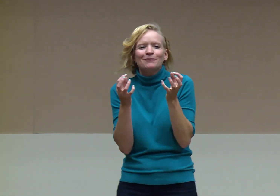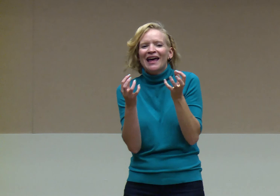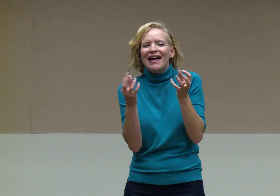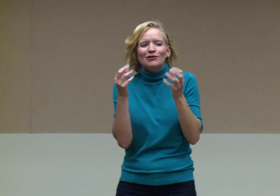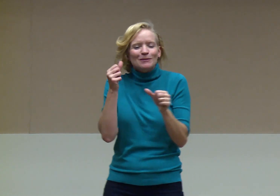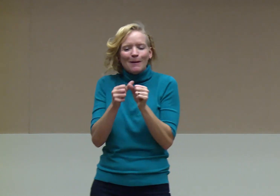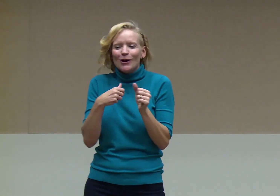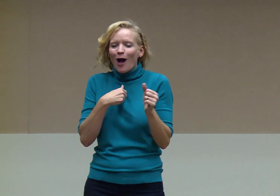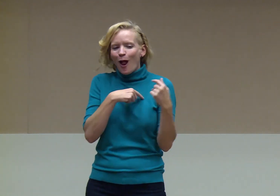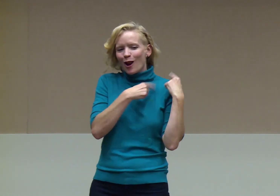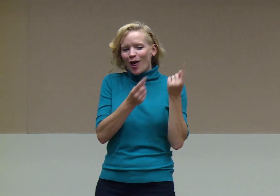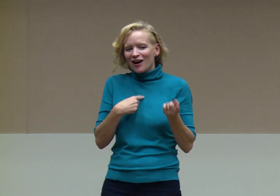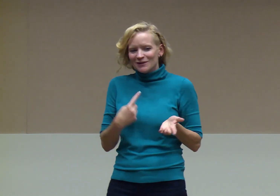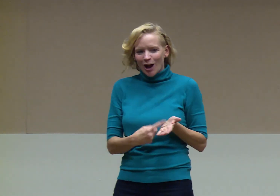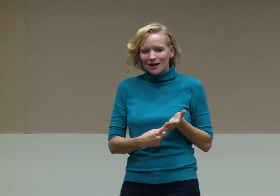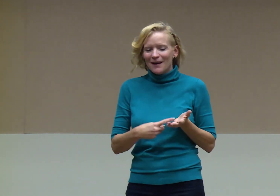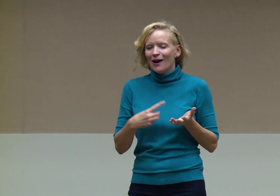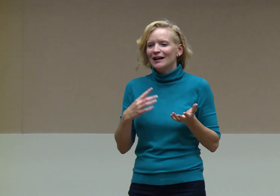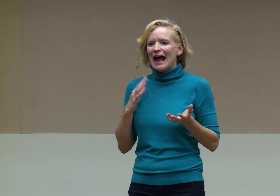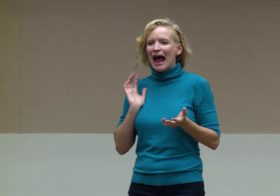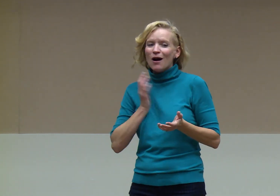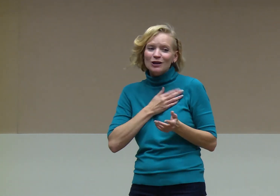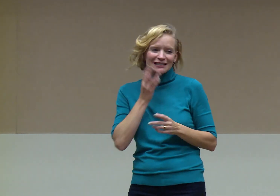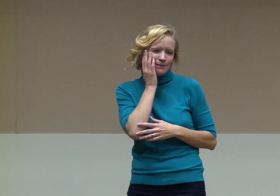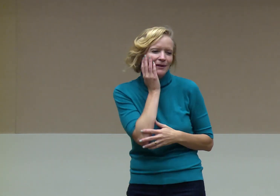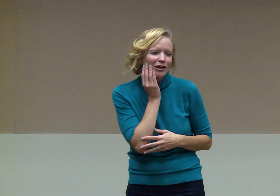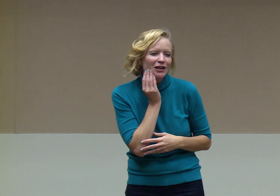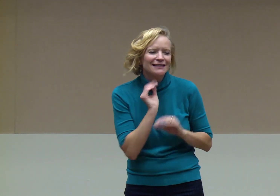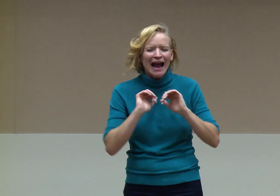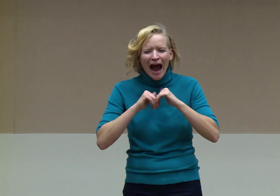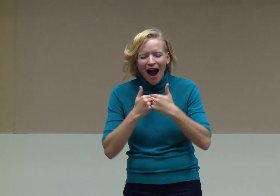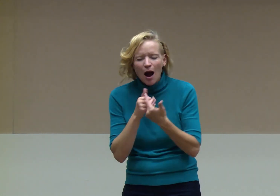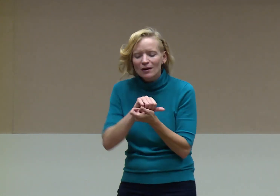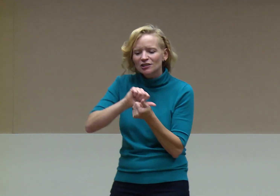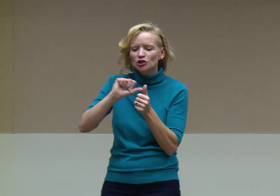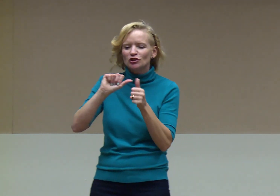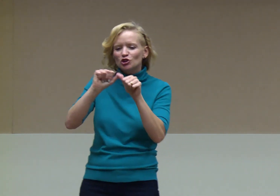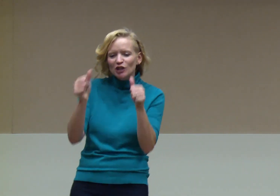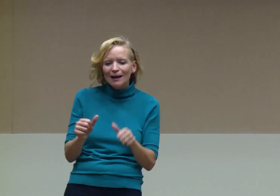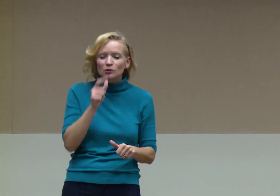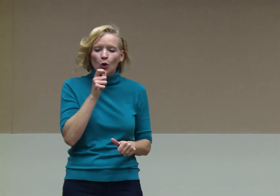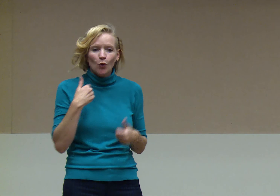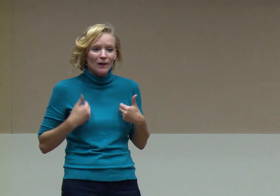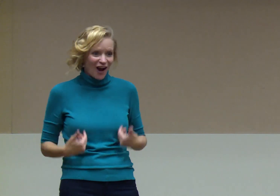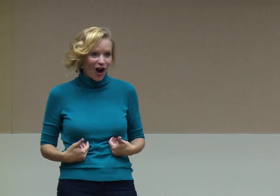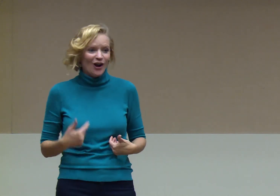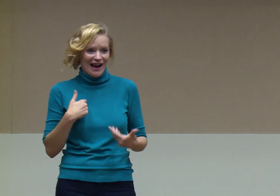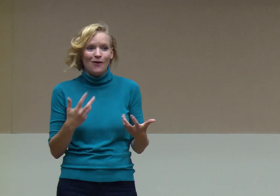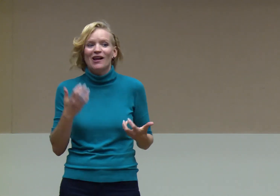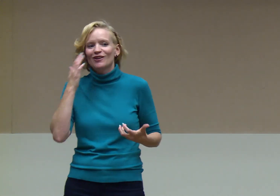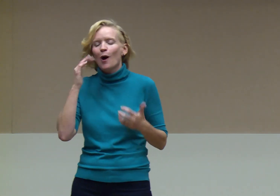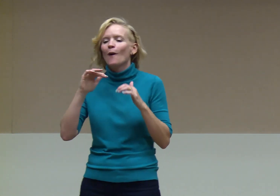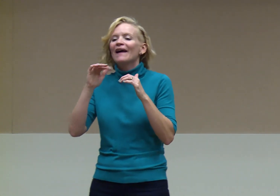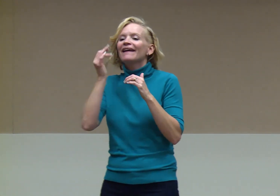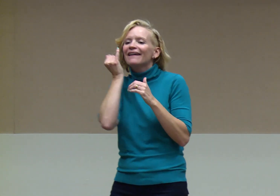So I don't know if you remember, this whole time I've been talking about experiences and how it's shaped who I am as an individual.